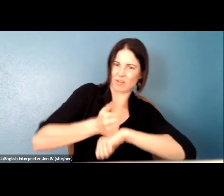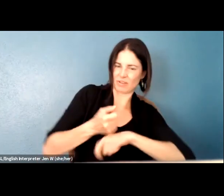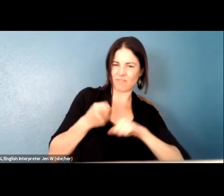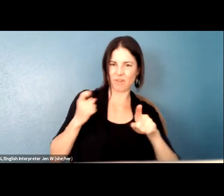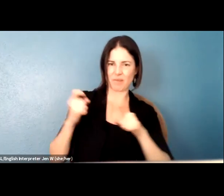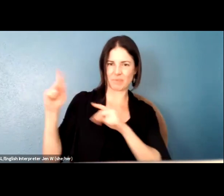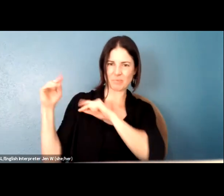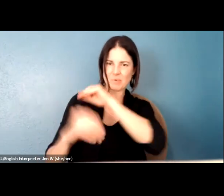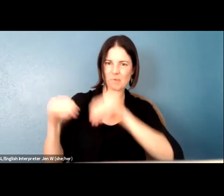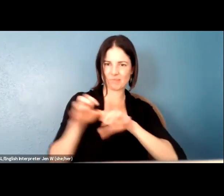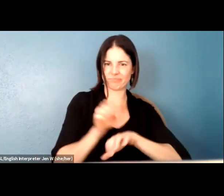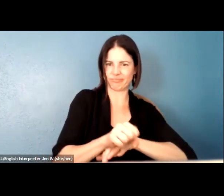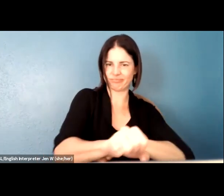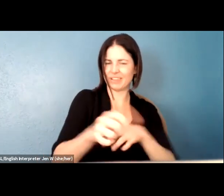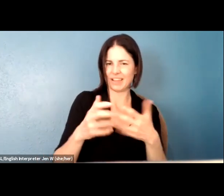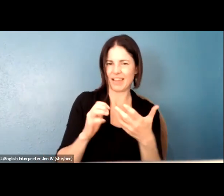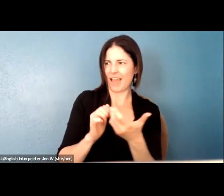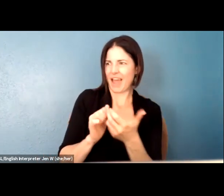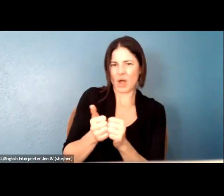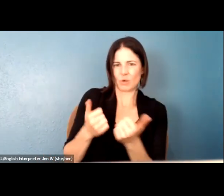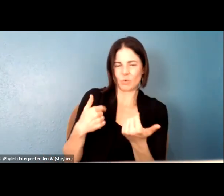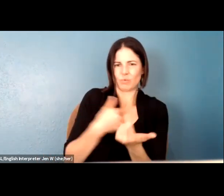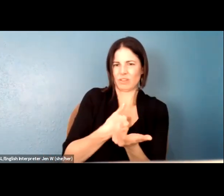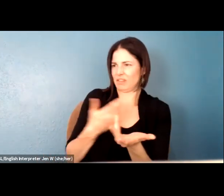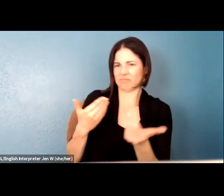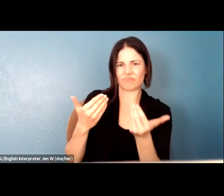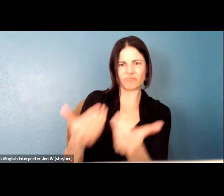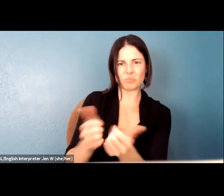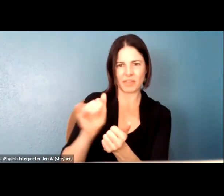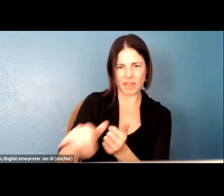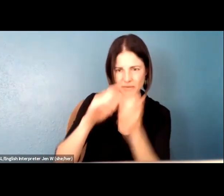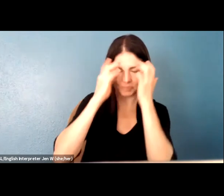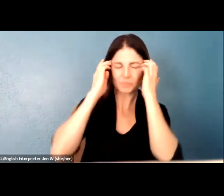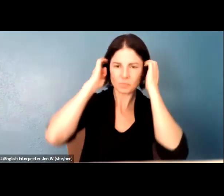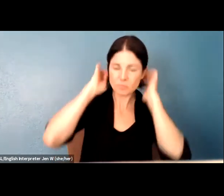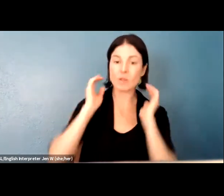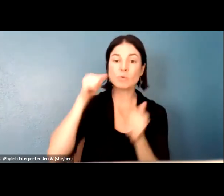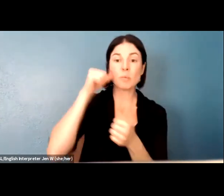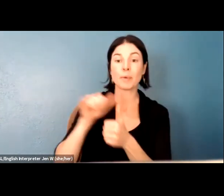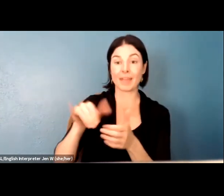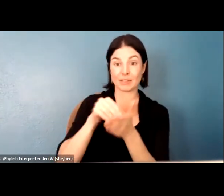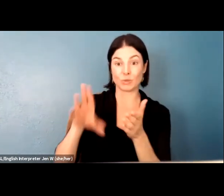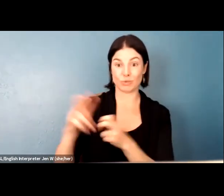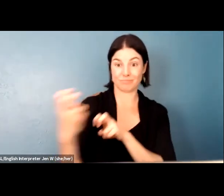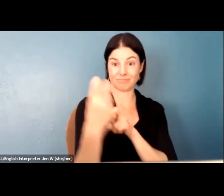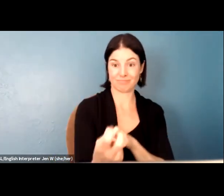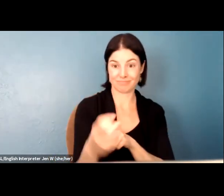the quote as I was reading before, from my student, she explained, this doesn't have anything to tell me about